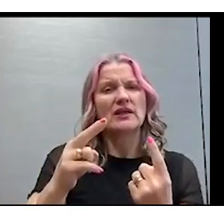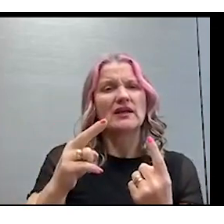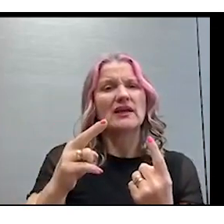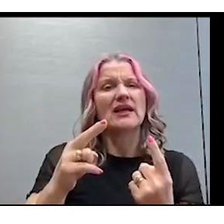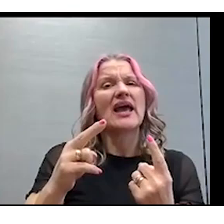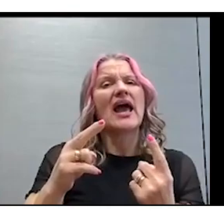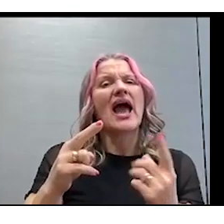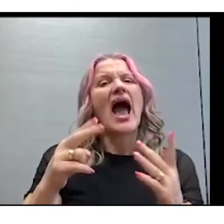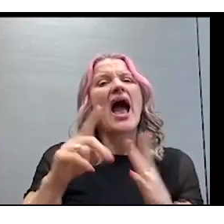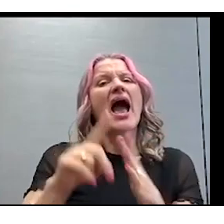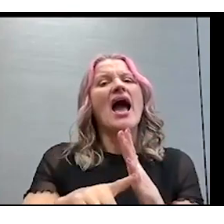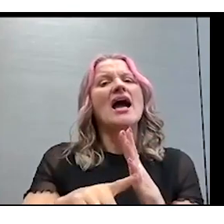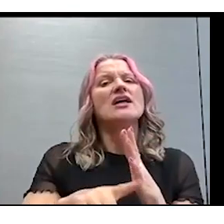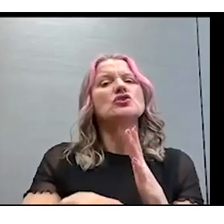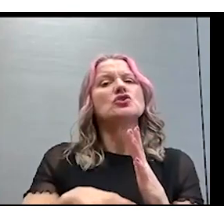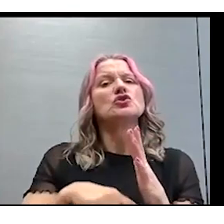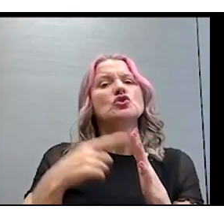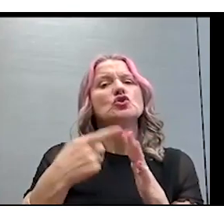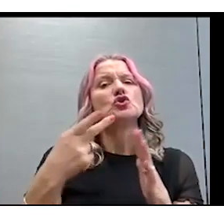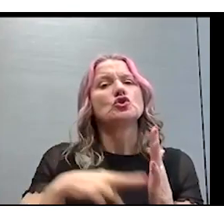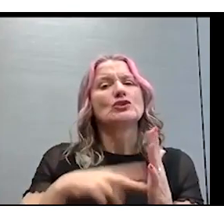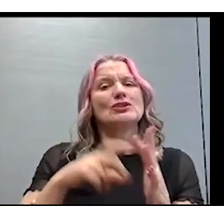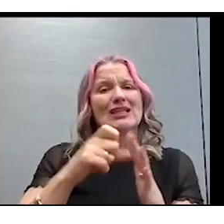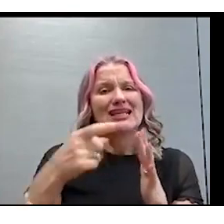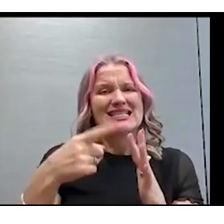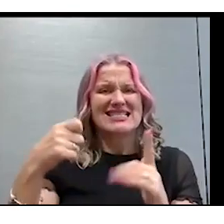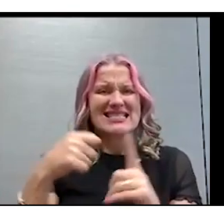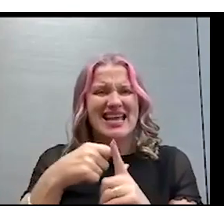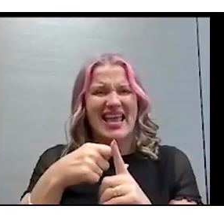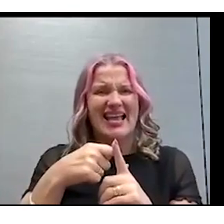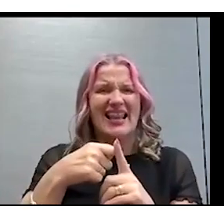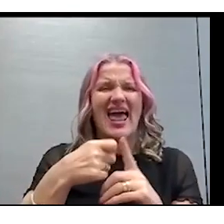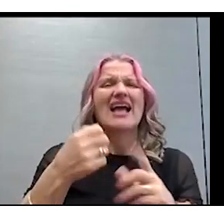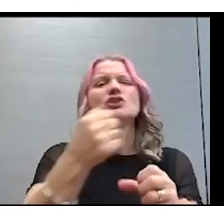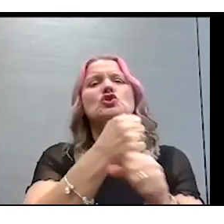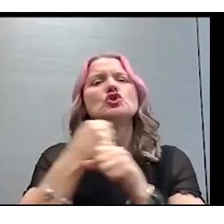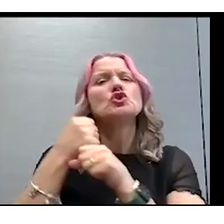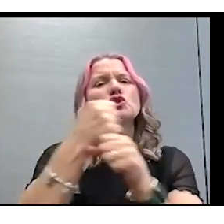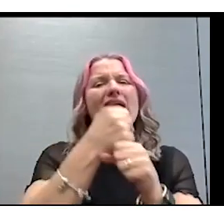meaning that we're going away from this sort of general systems because, you know,